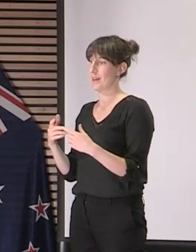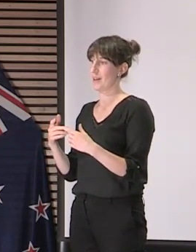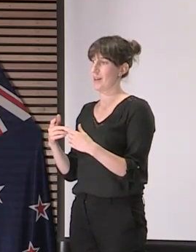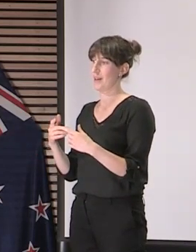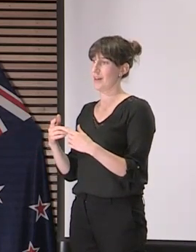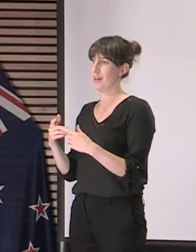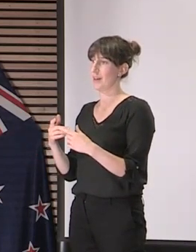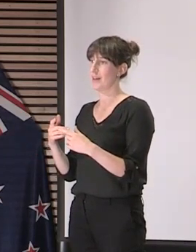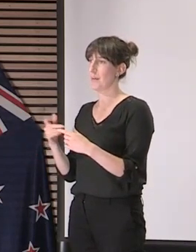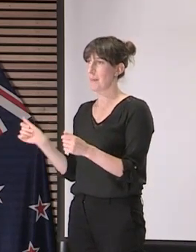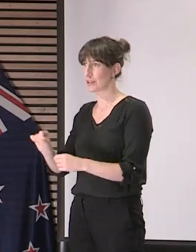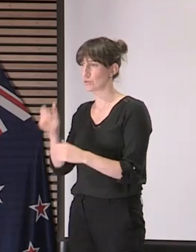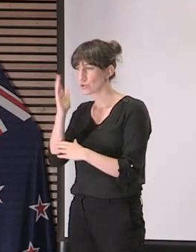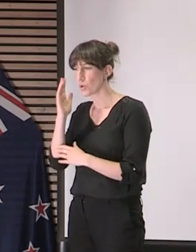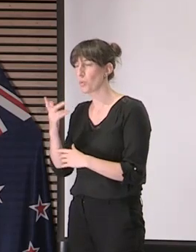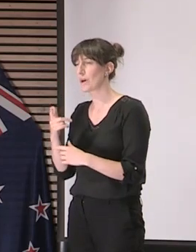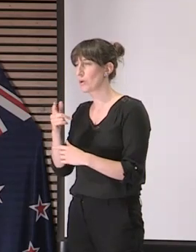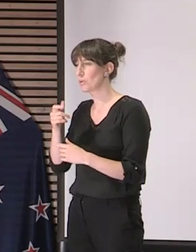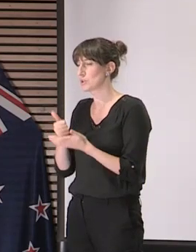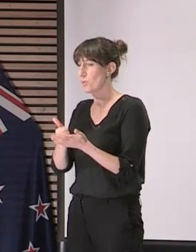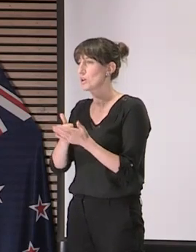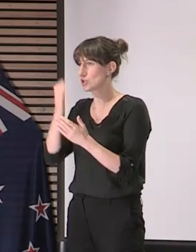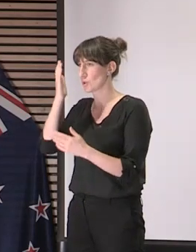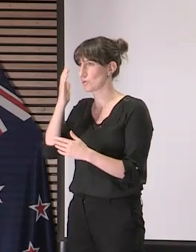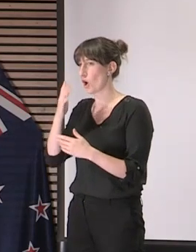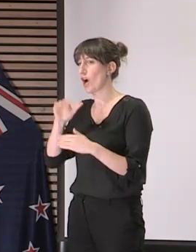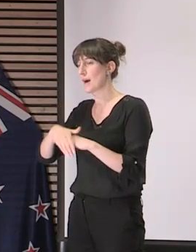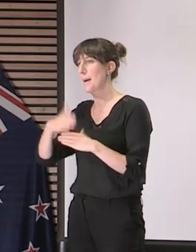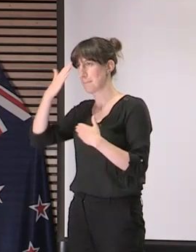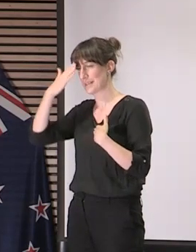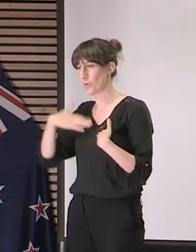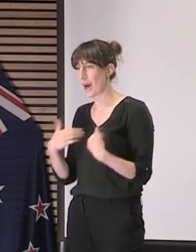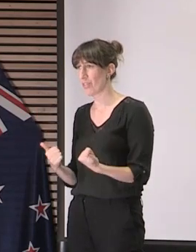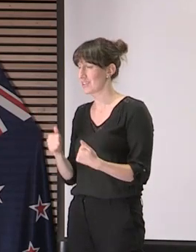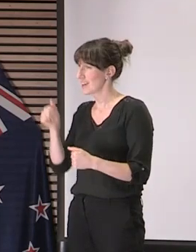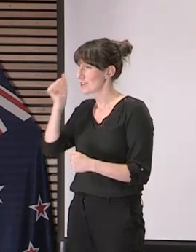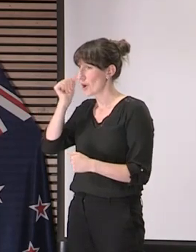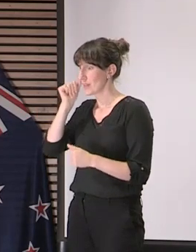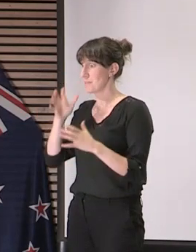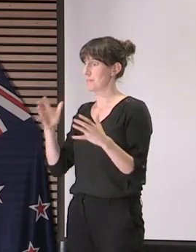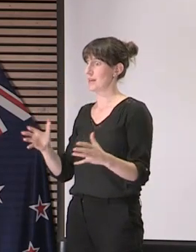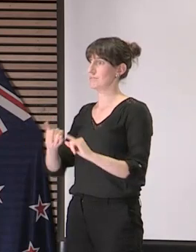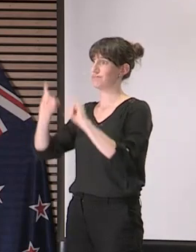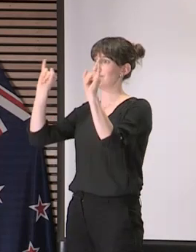we're going to be looking at what support we supply to schools, particularly in the